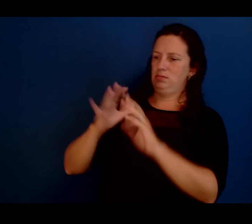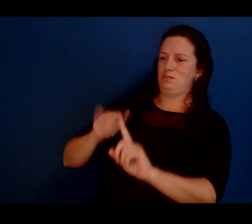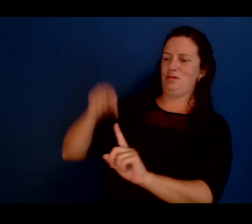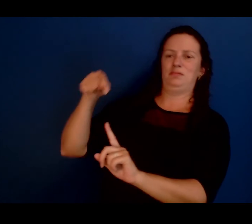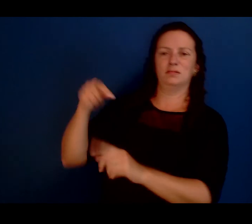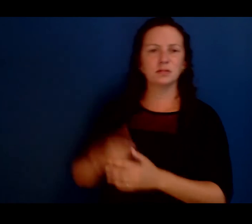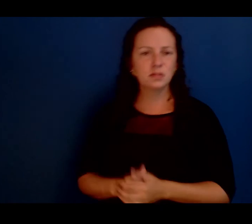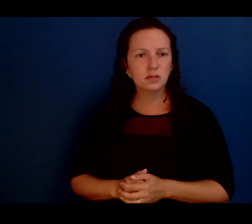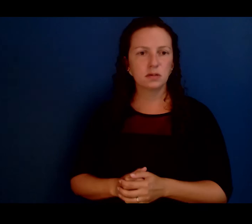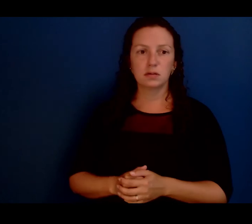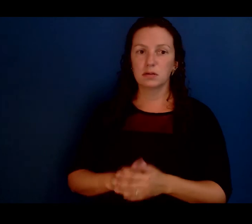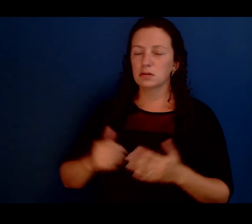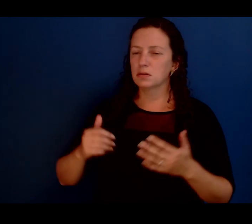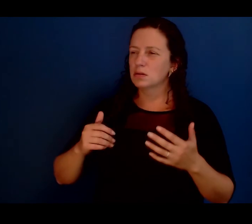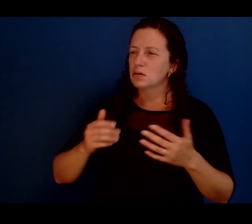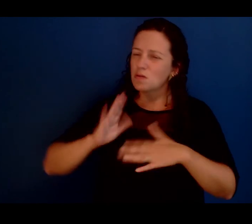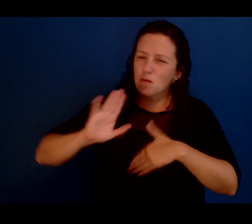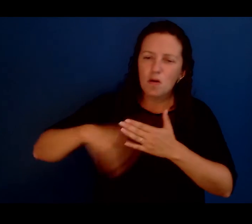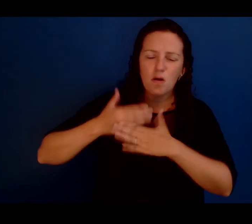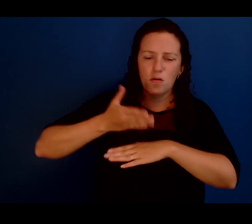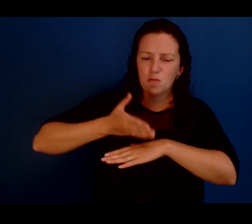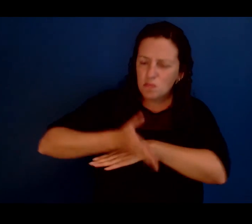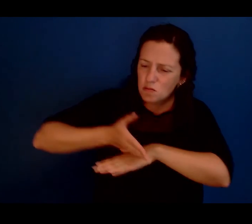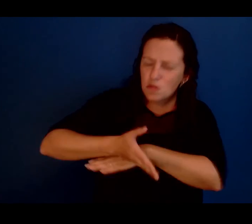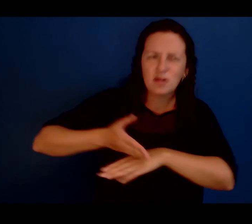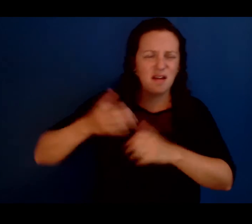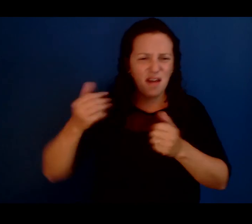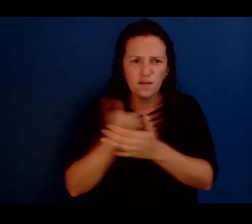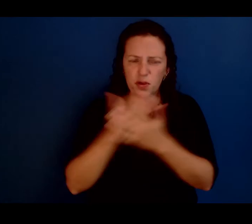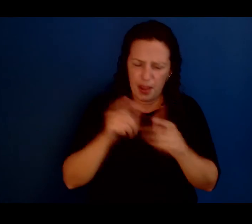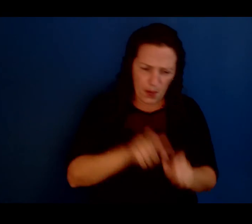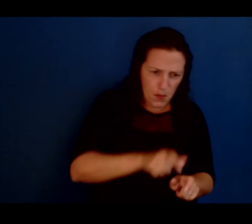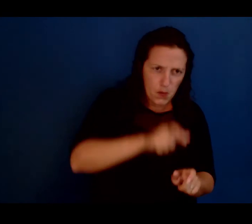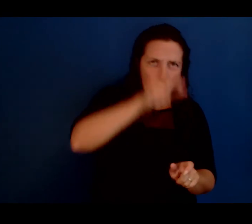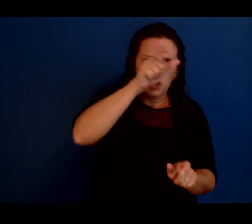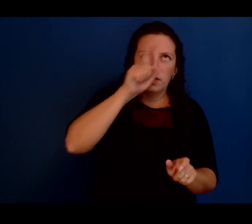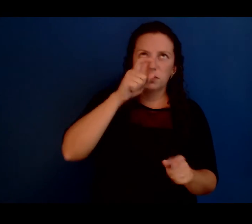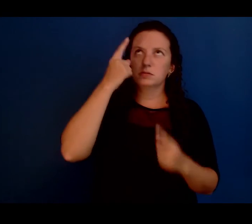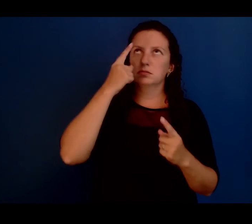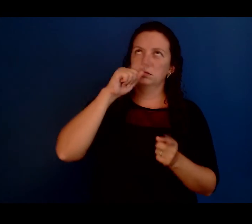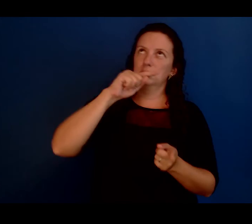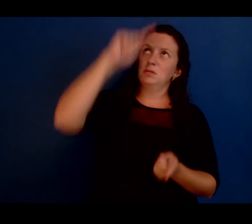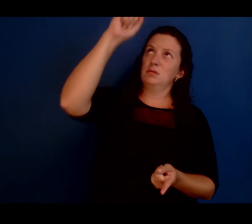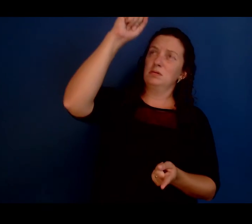And you know, every piece of lumber in here you know you had to think through how long does it have to be cut, you